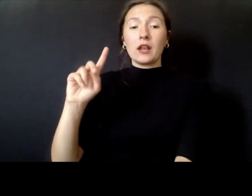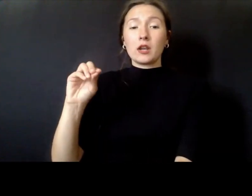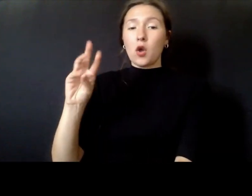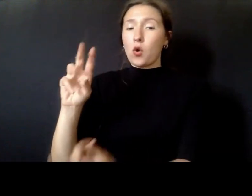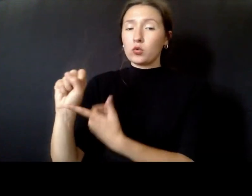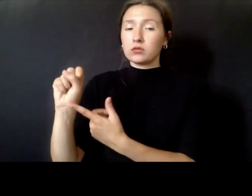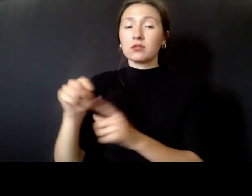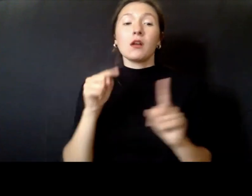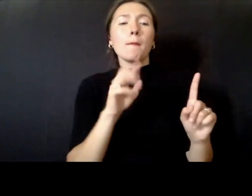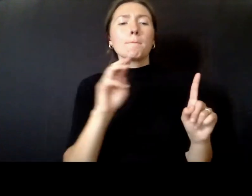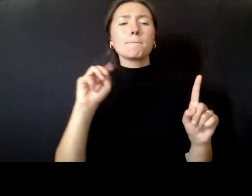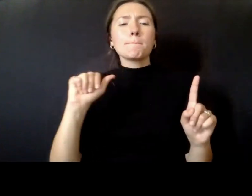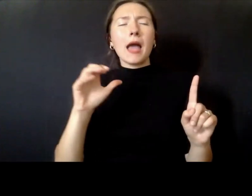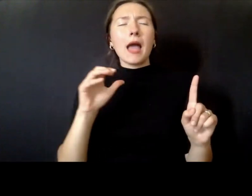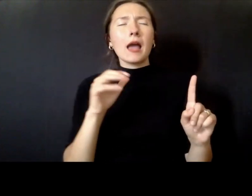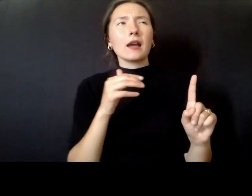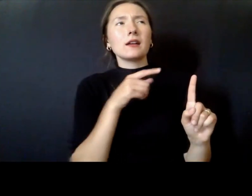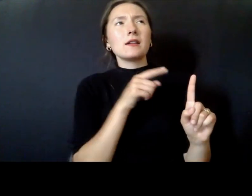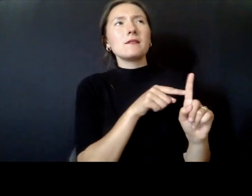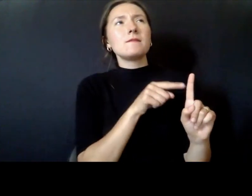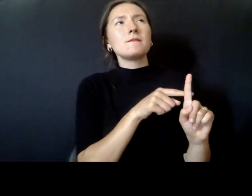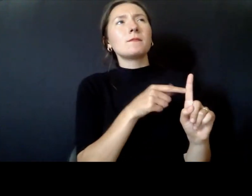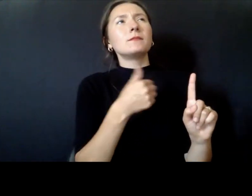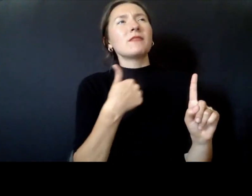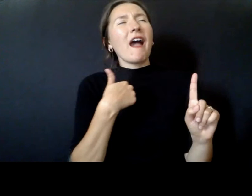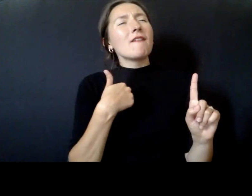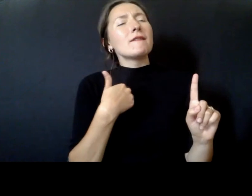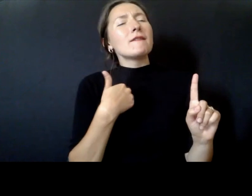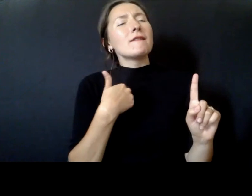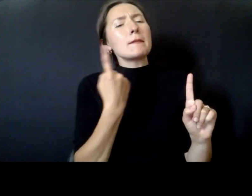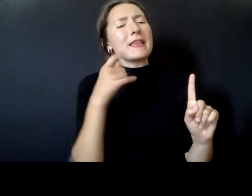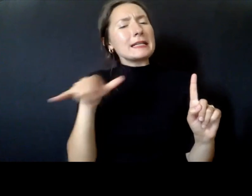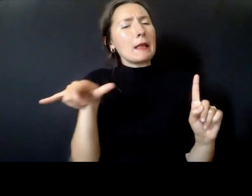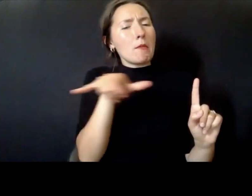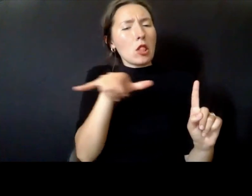or accessibility menu uh i'm again confession time i'm not that familiar